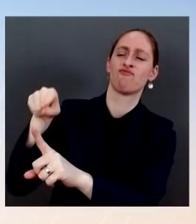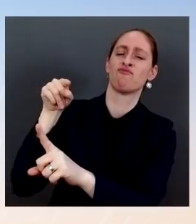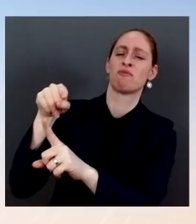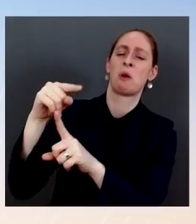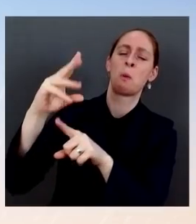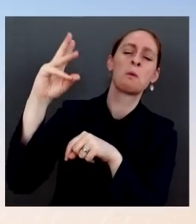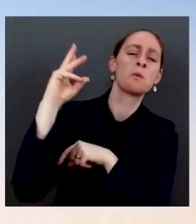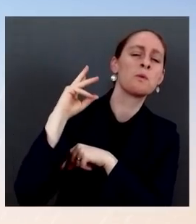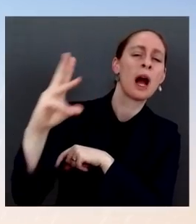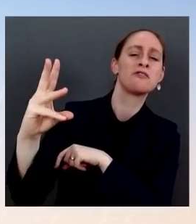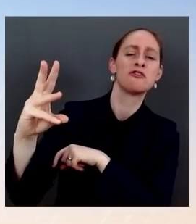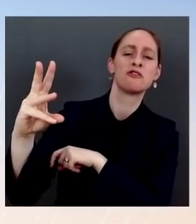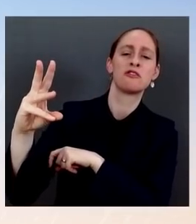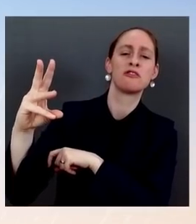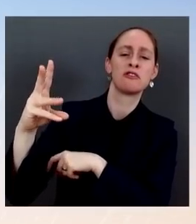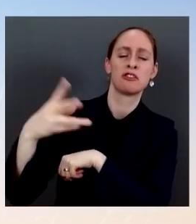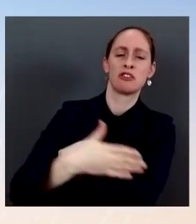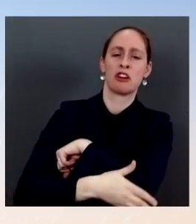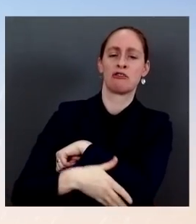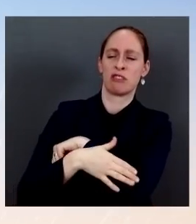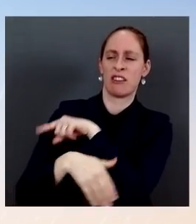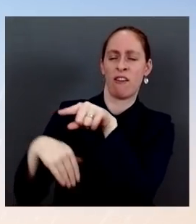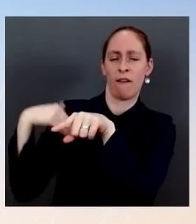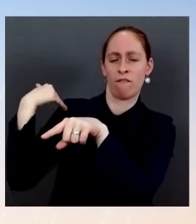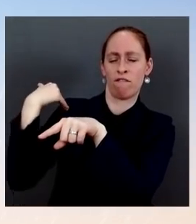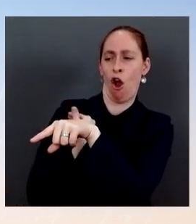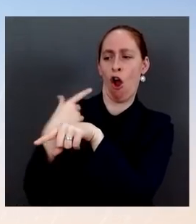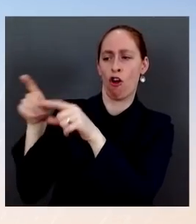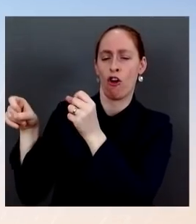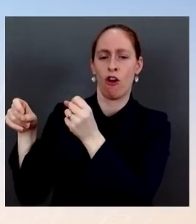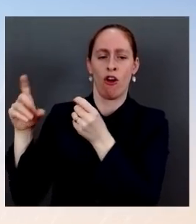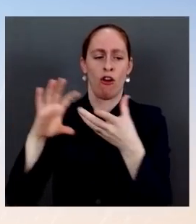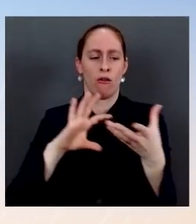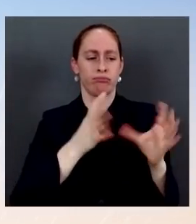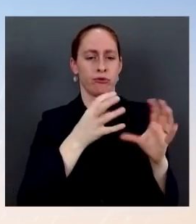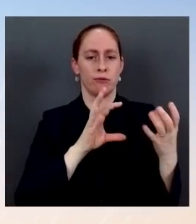Ms. Psaki: Well, facts are a funny thing, and facts make clear that the only aggression